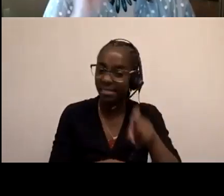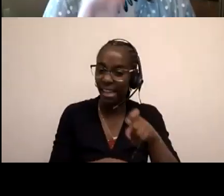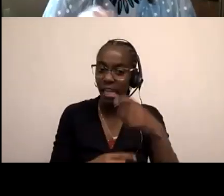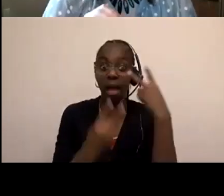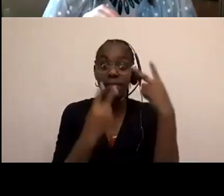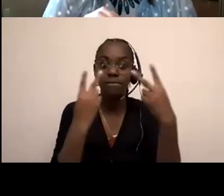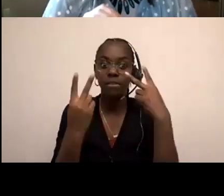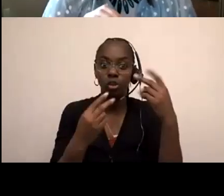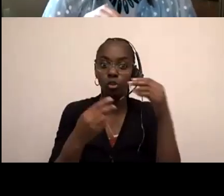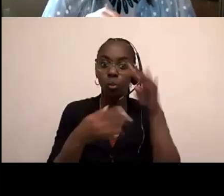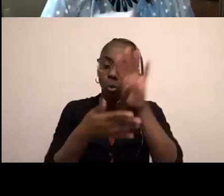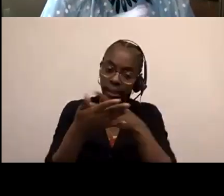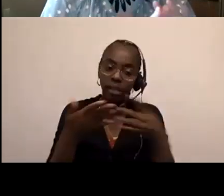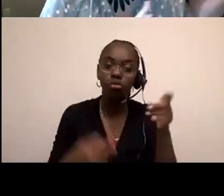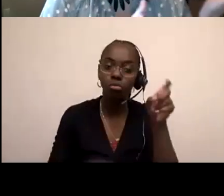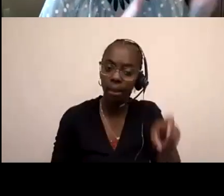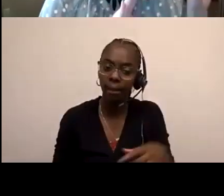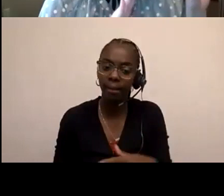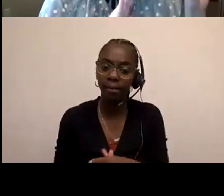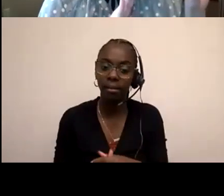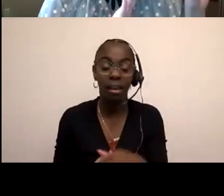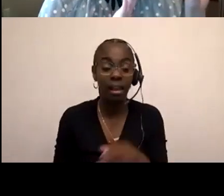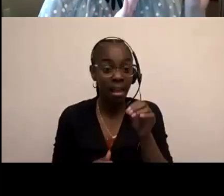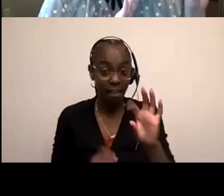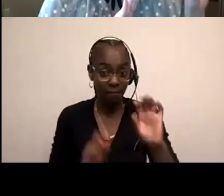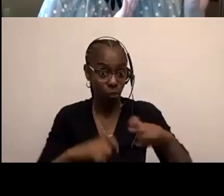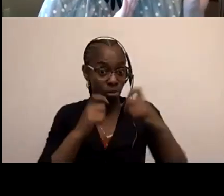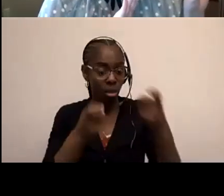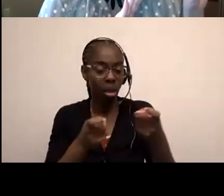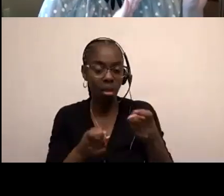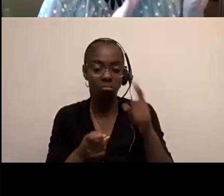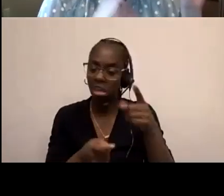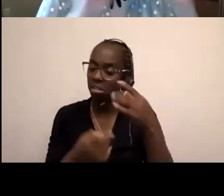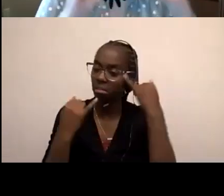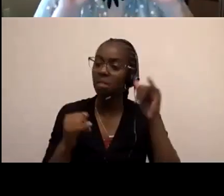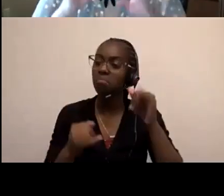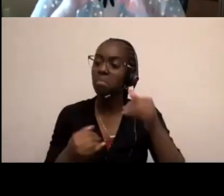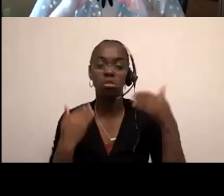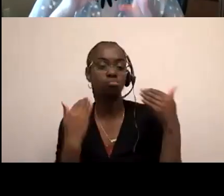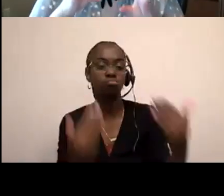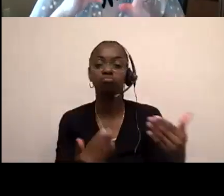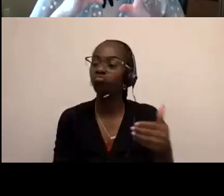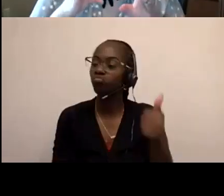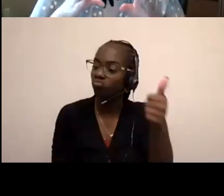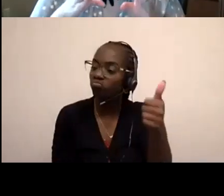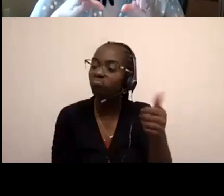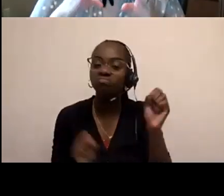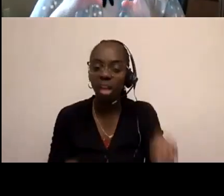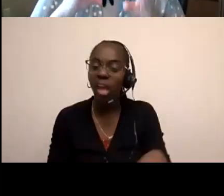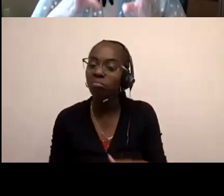THEM VISUAL SCHEDULE THEY CAN PRETTY MUCH DO IT BY THEMSELVES. OR YOU CAN SAY MY CHILD